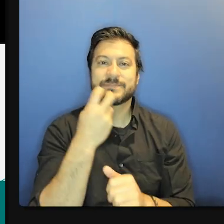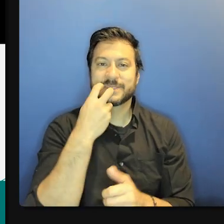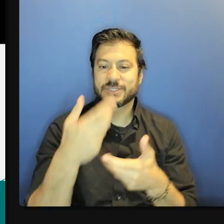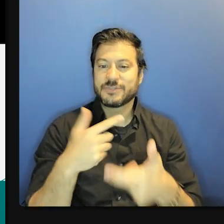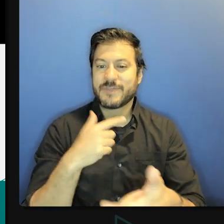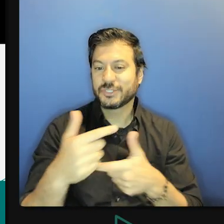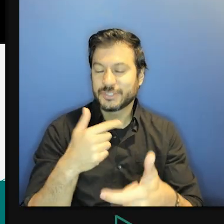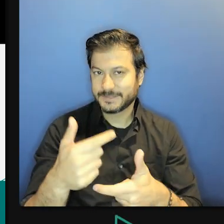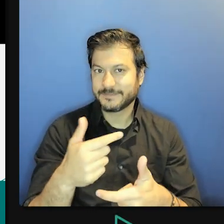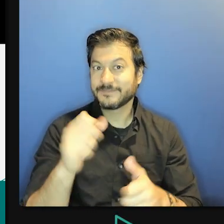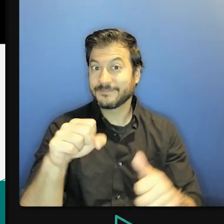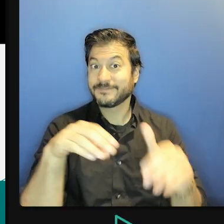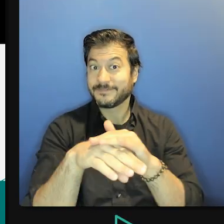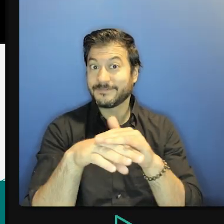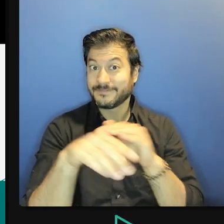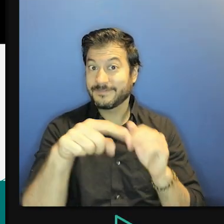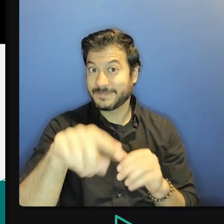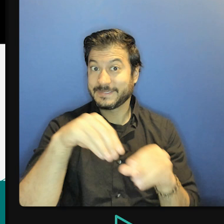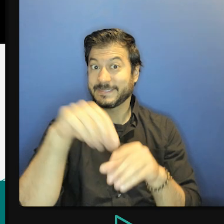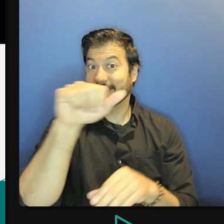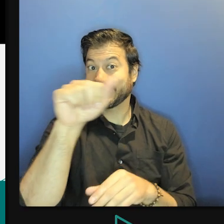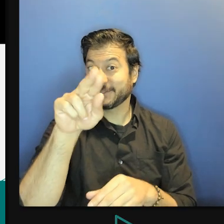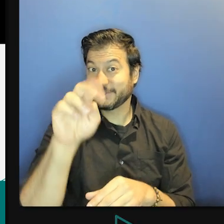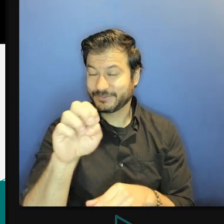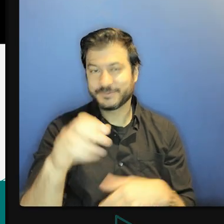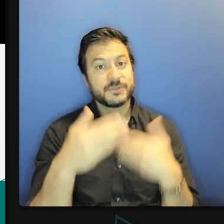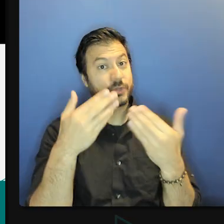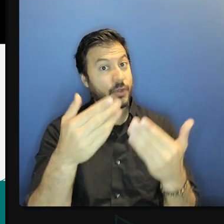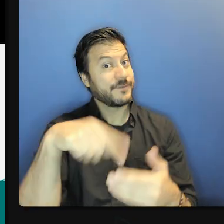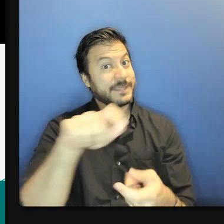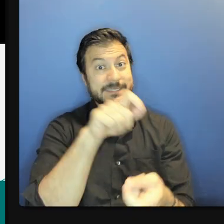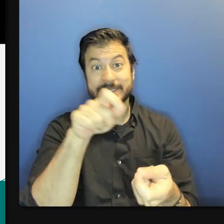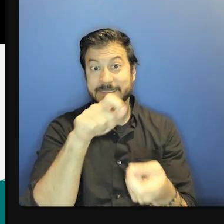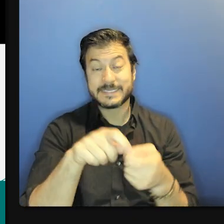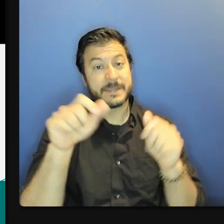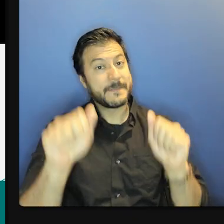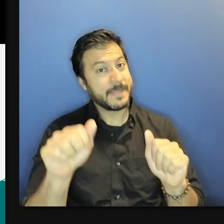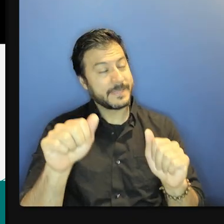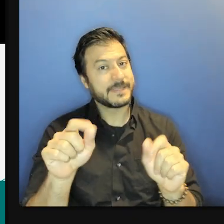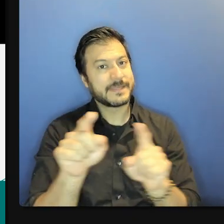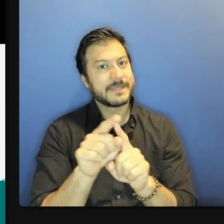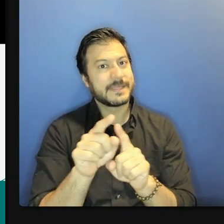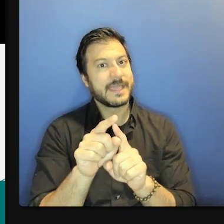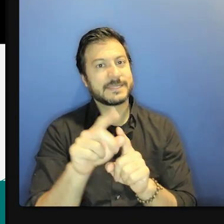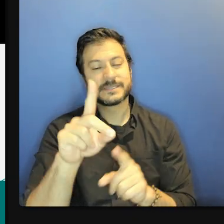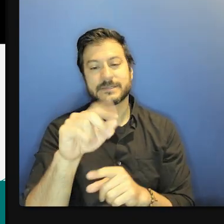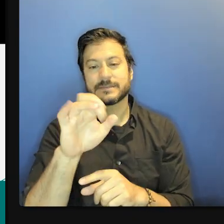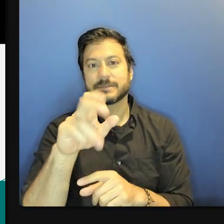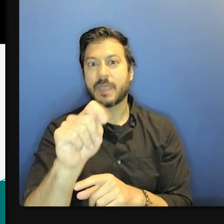Not only can you access these services in Azure, we also offer these exact same capabilities as Docker containers